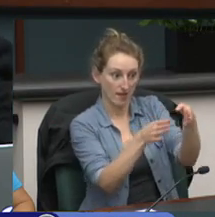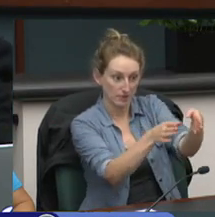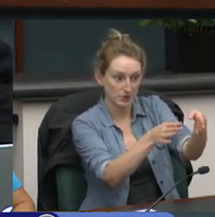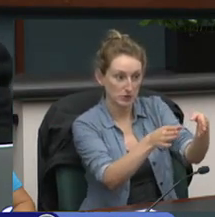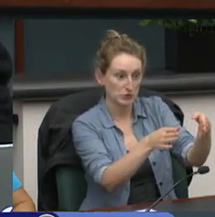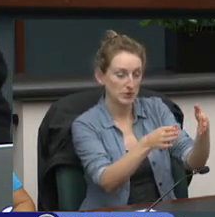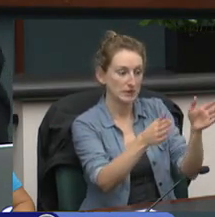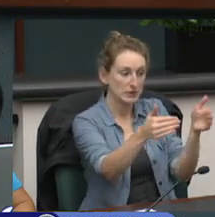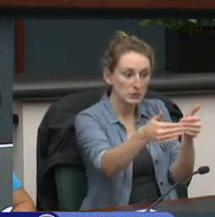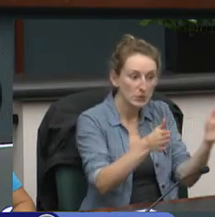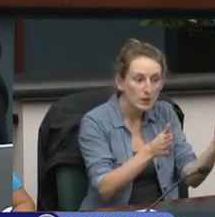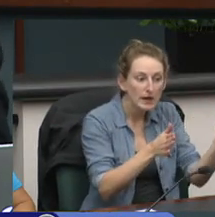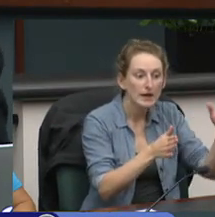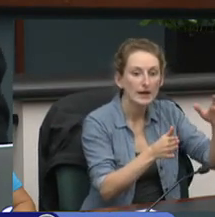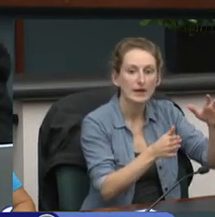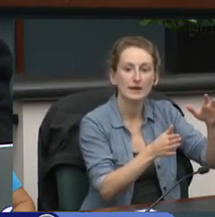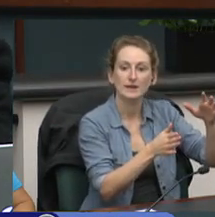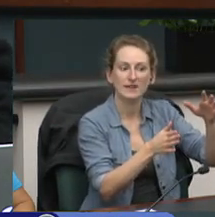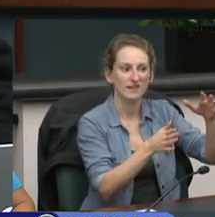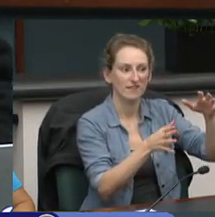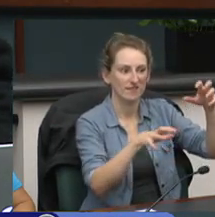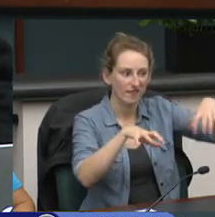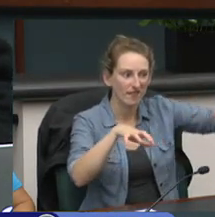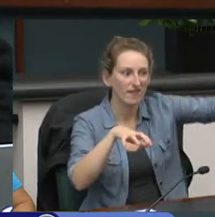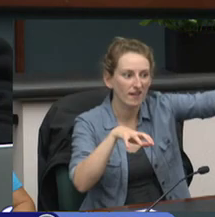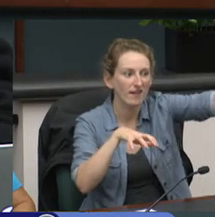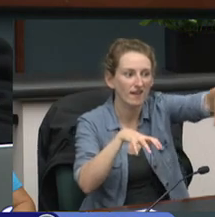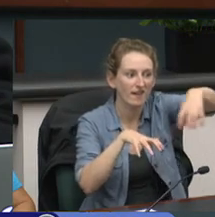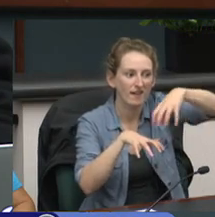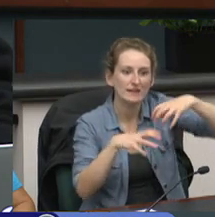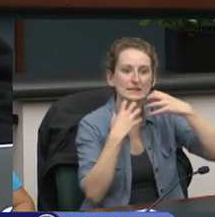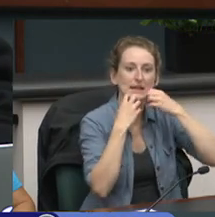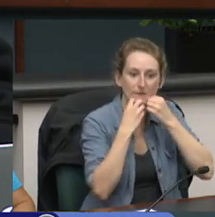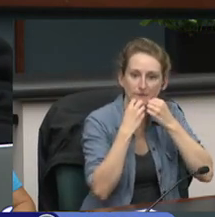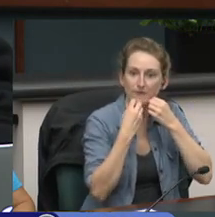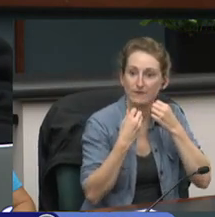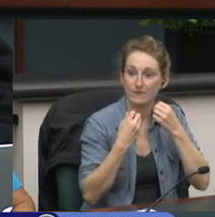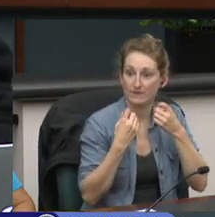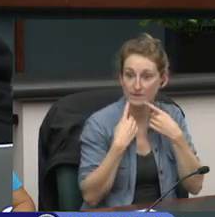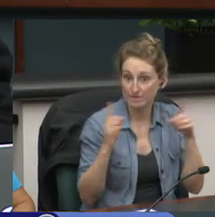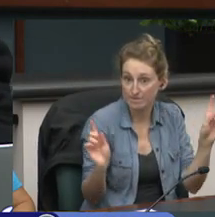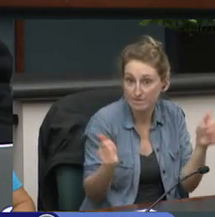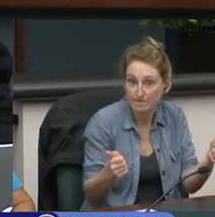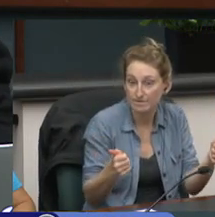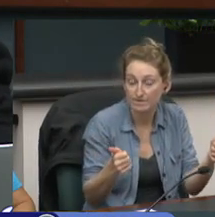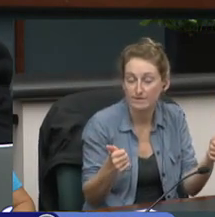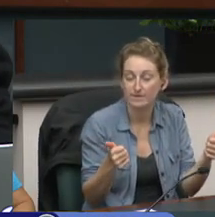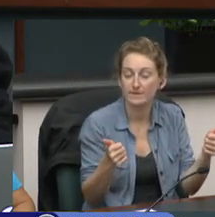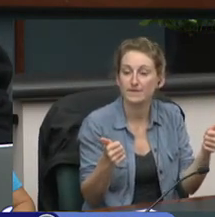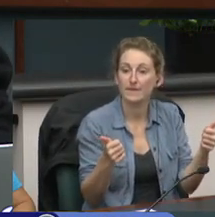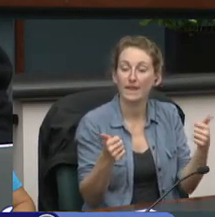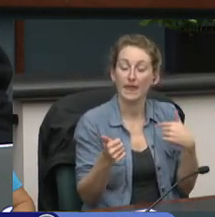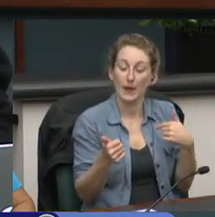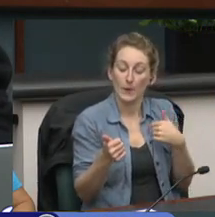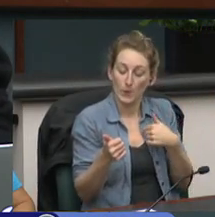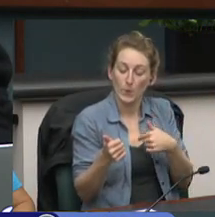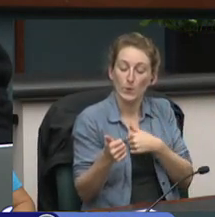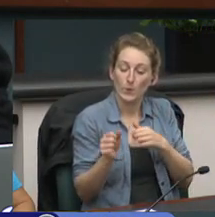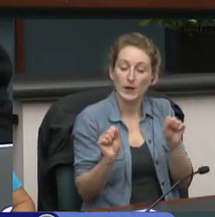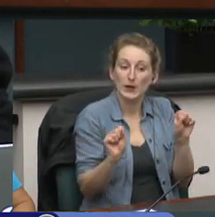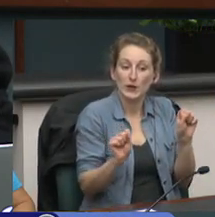and now we have a very successful downtown we could create the seed of the